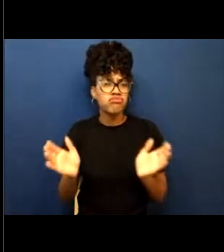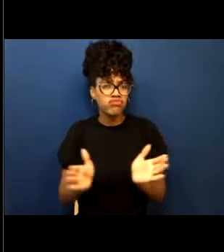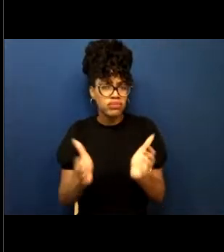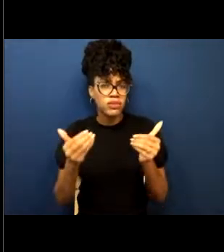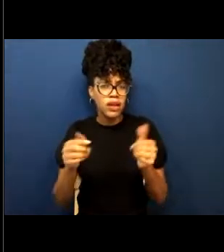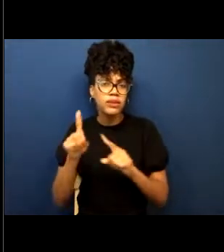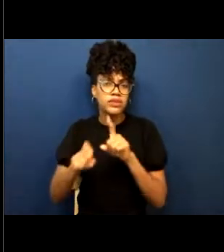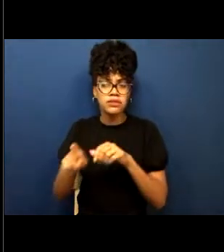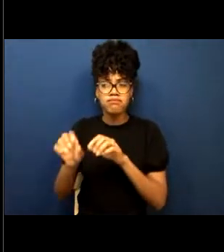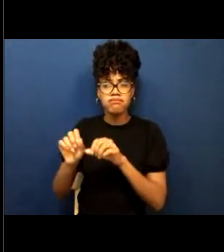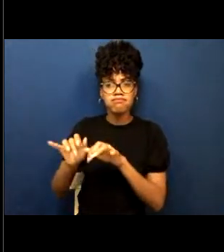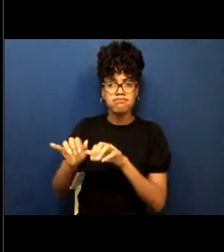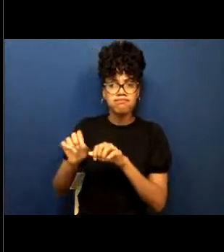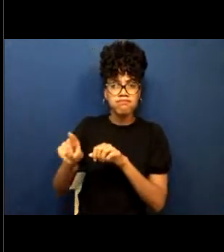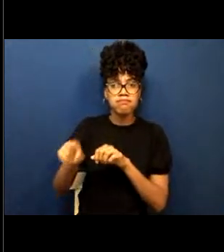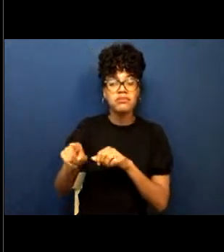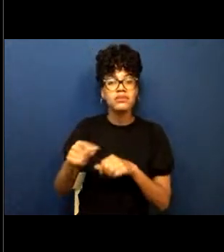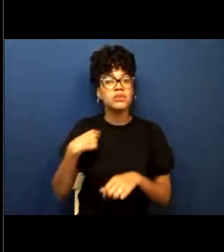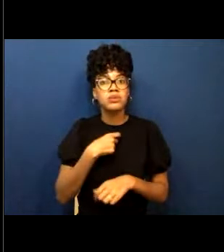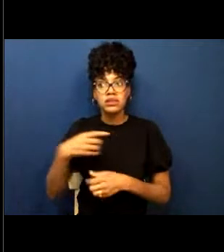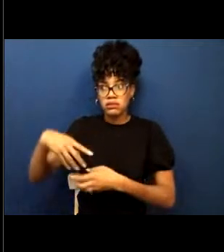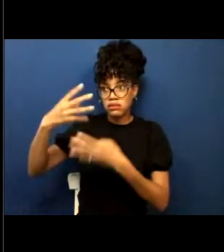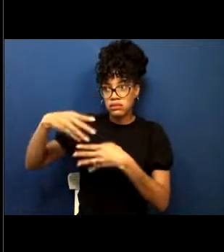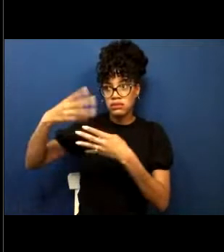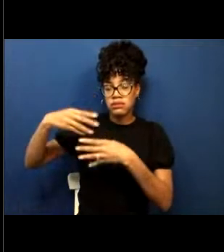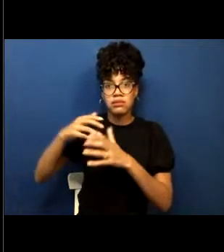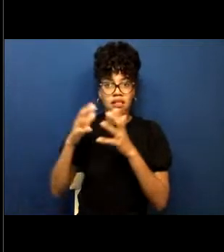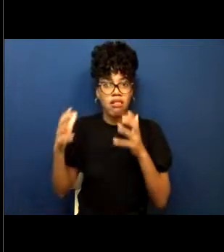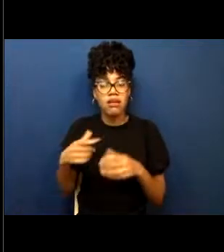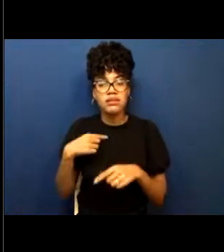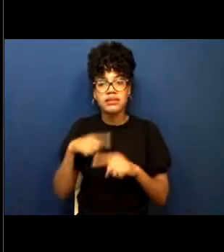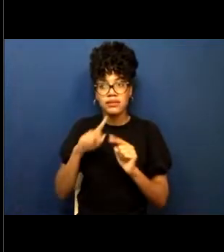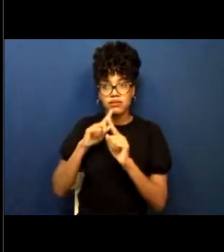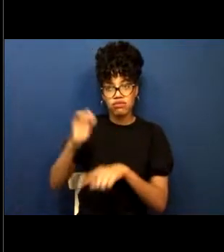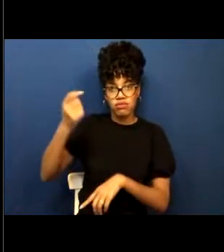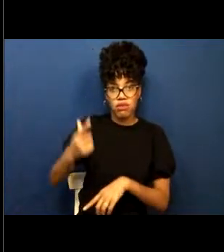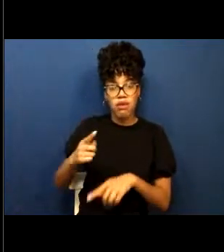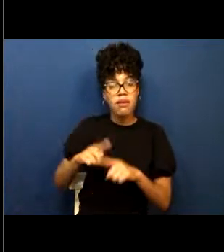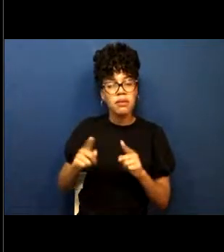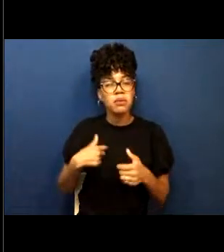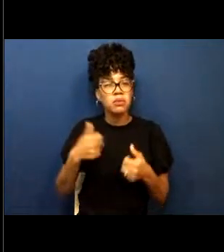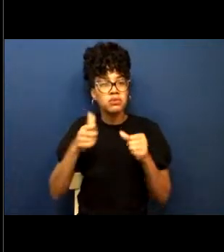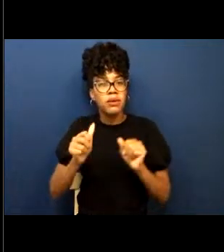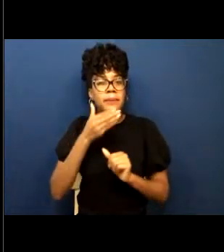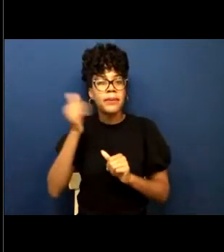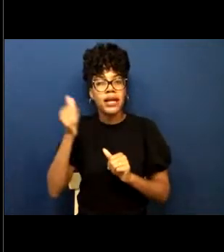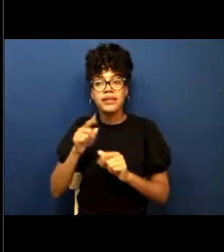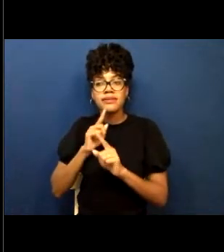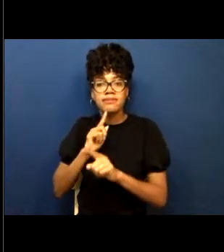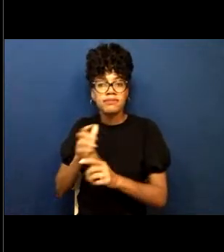but we're going to try to answer as many as we can. And each of our speakers will answer some questions after they're done talking.